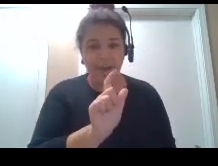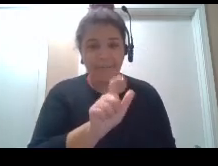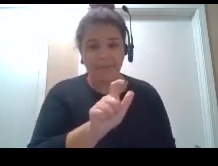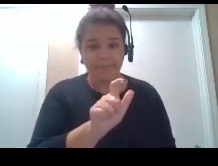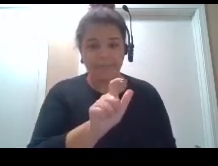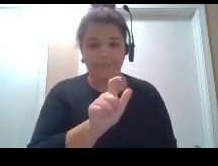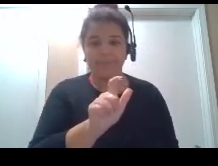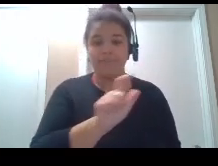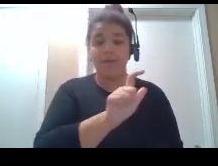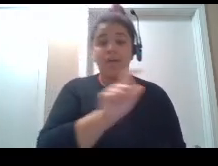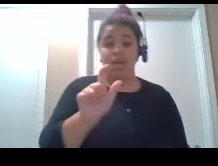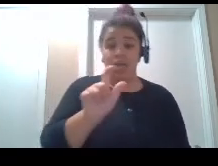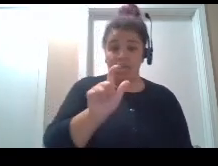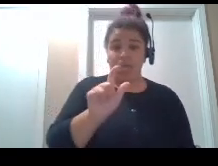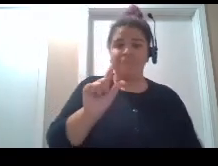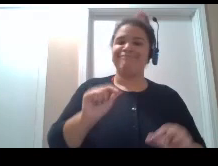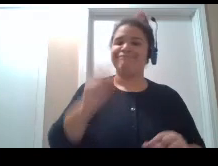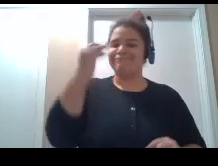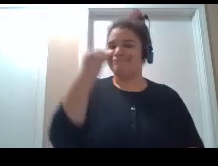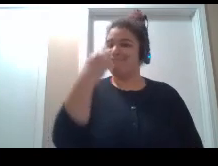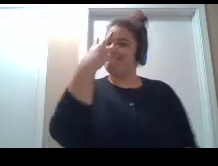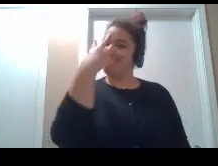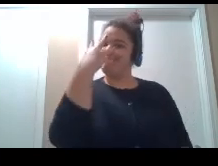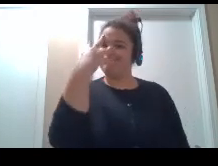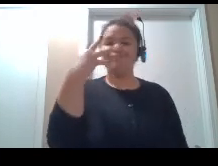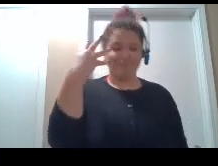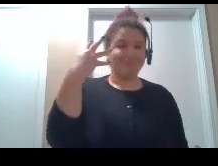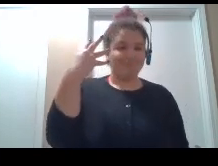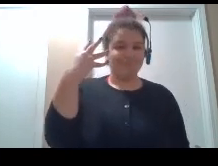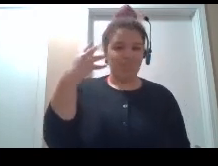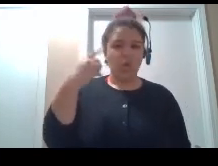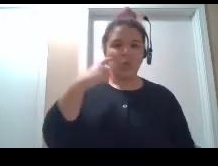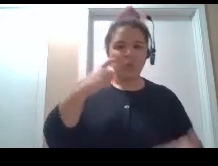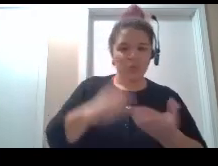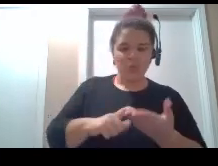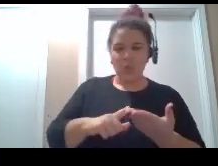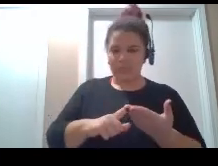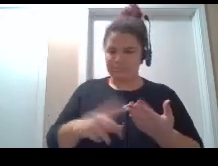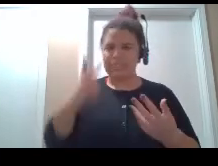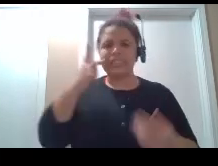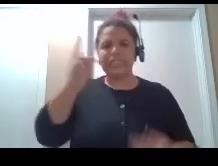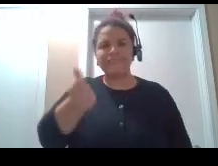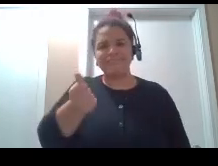the switch over to the right. You will notice that your picture appears on the screen.